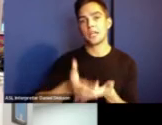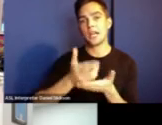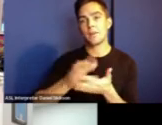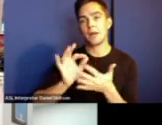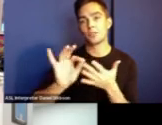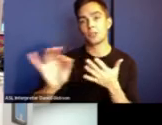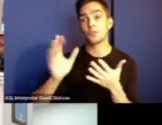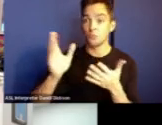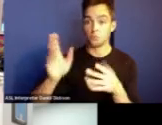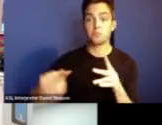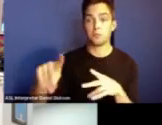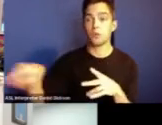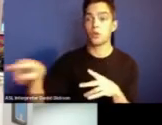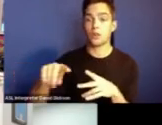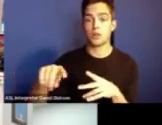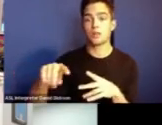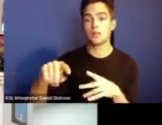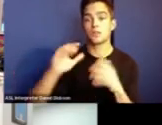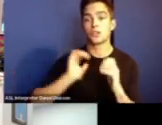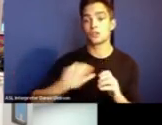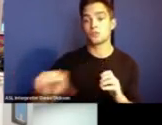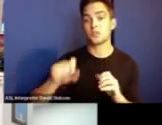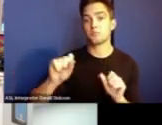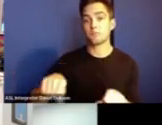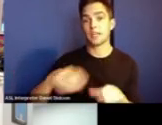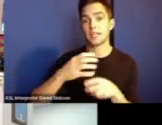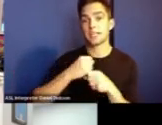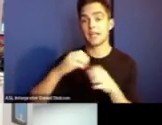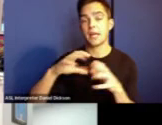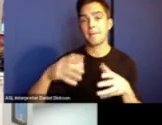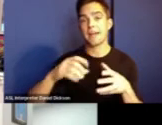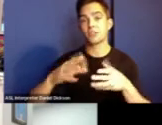people, the consumers can get a package of services depending on